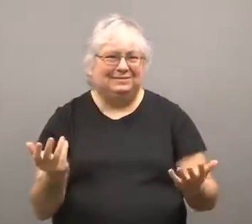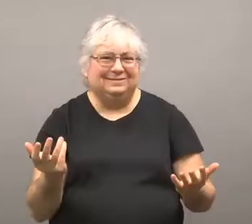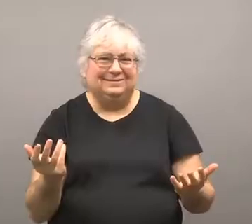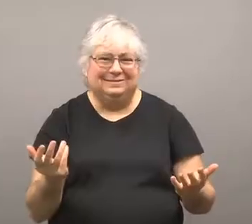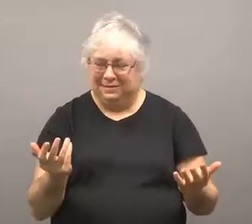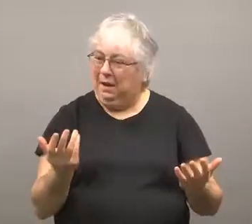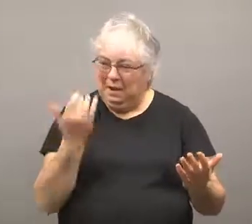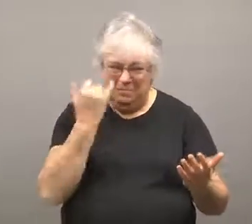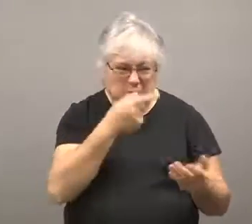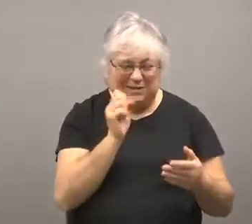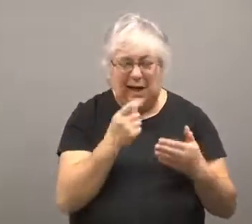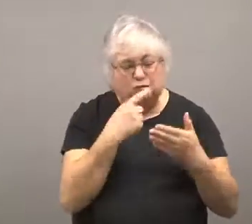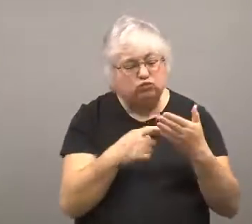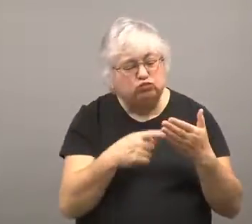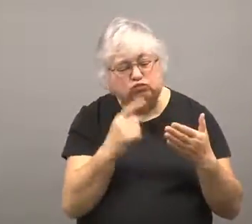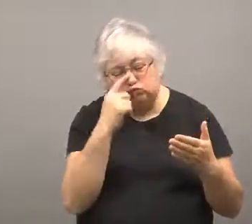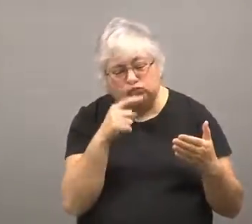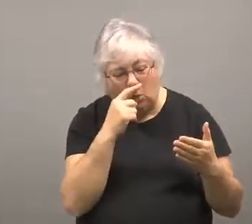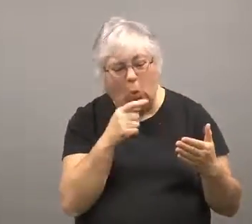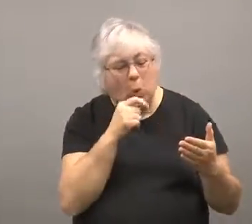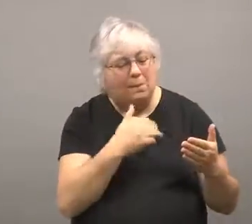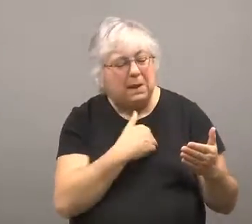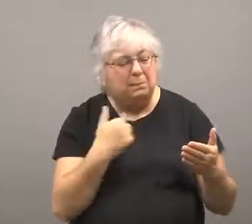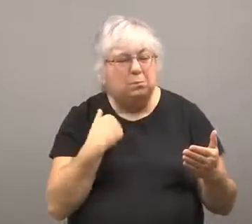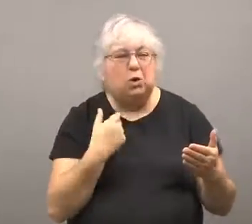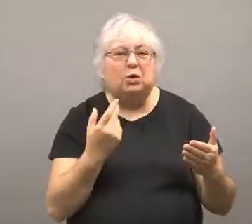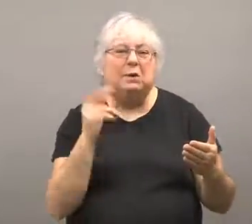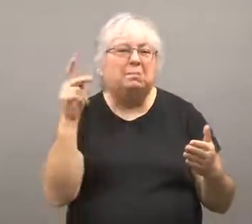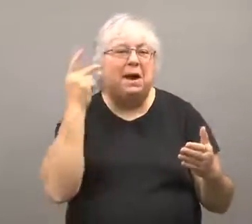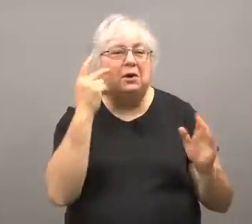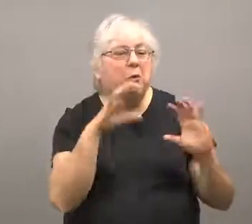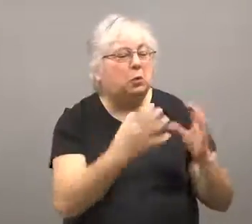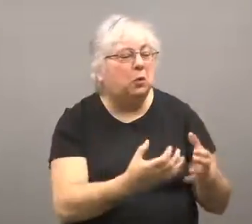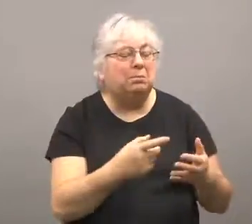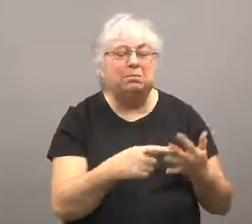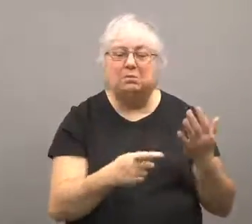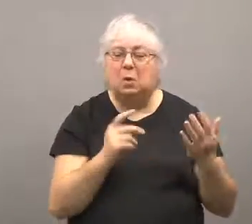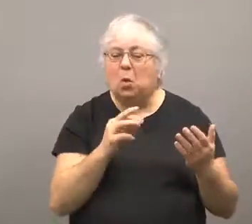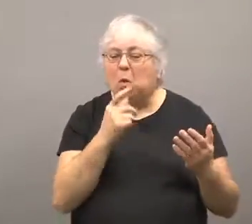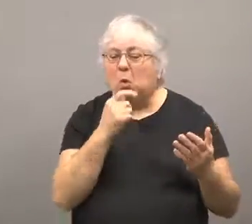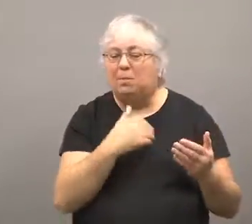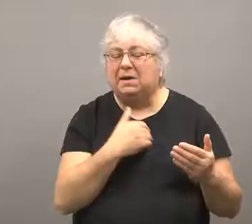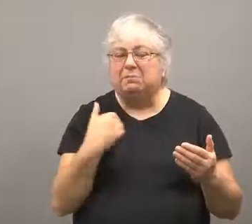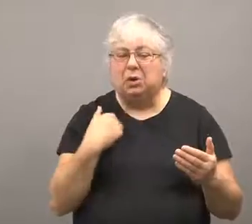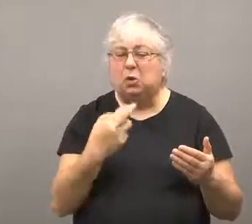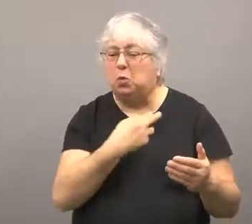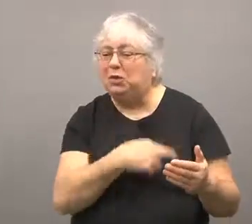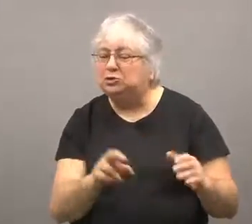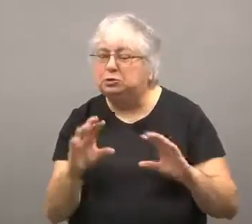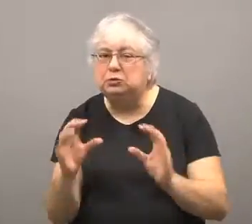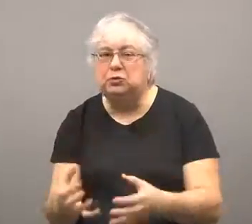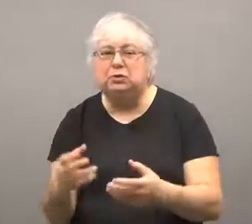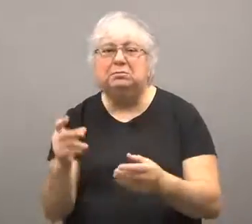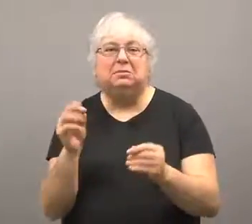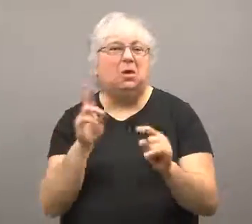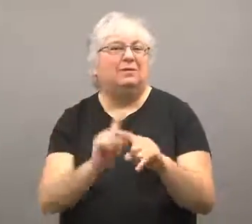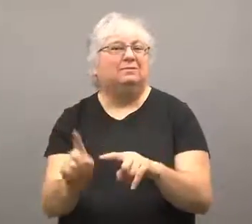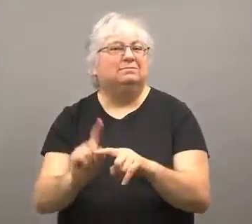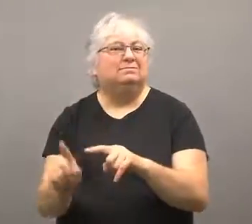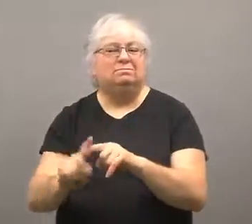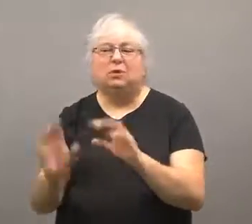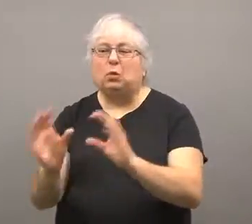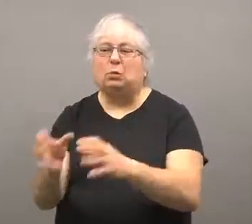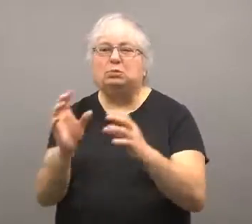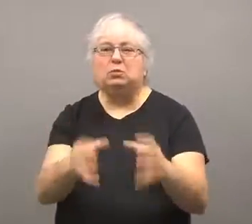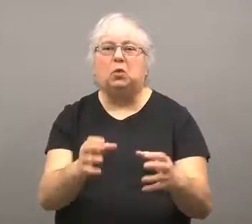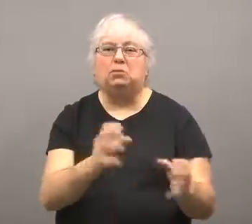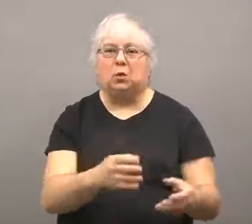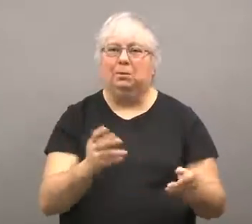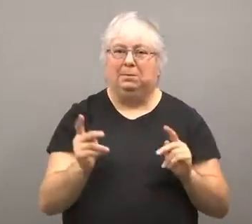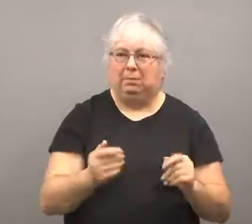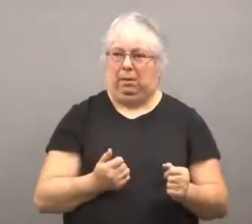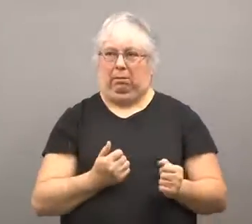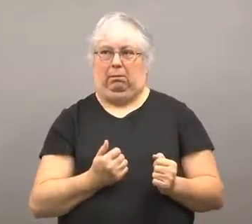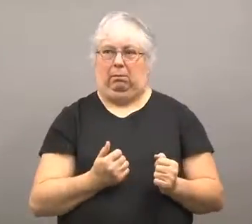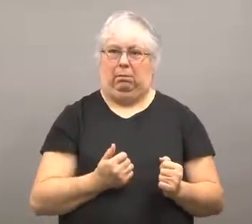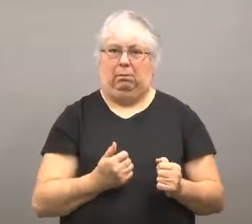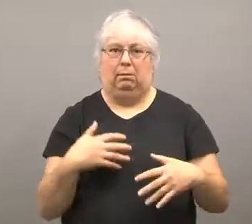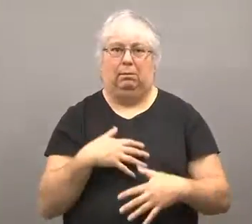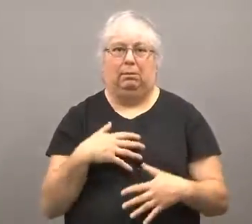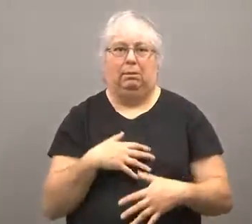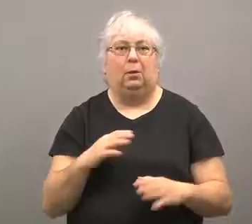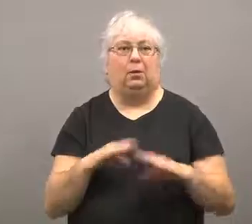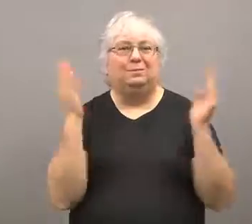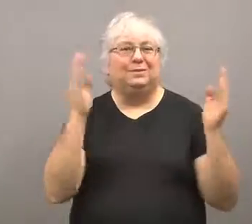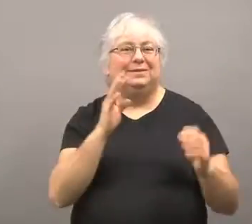Searching them could turn up political or religious affiliations.